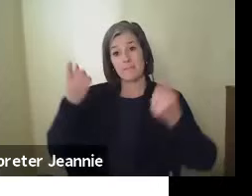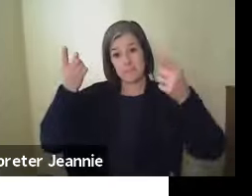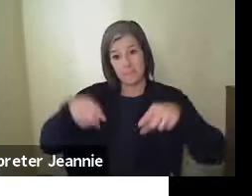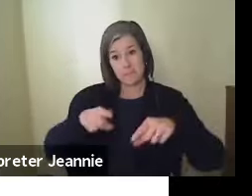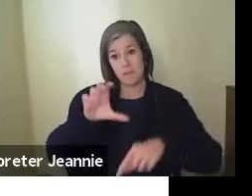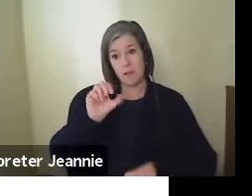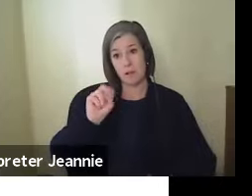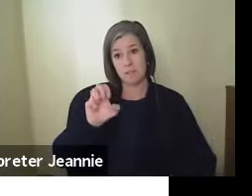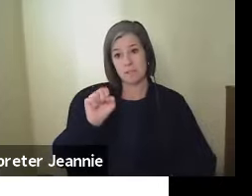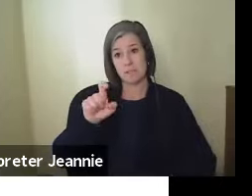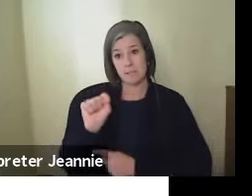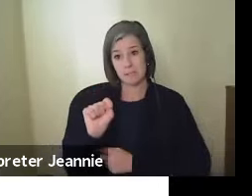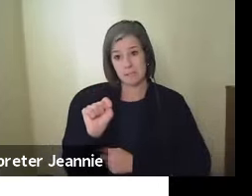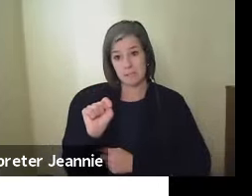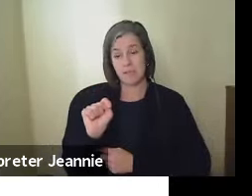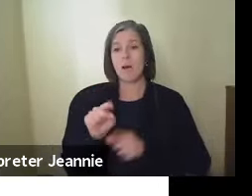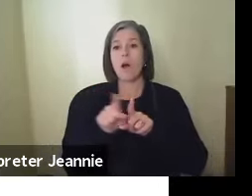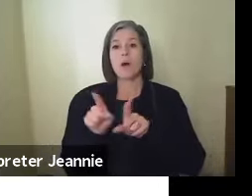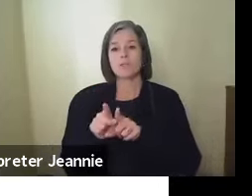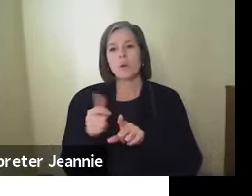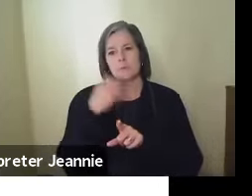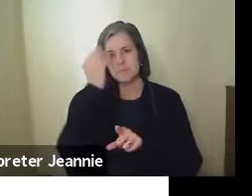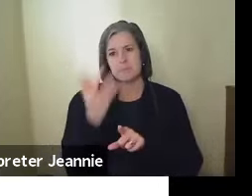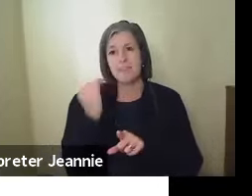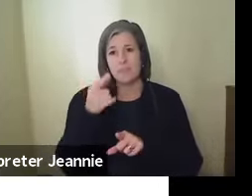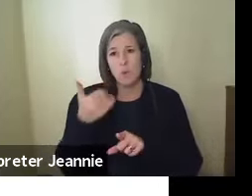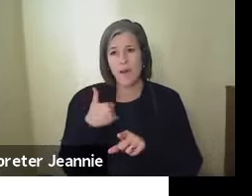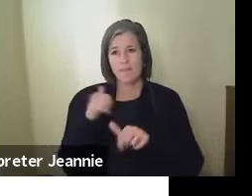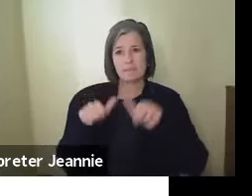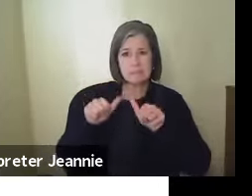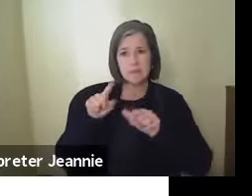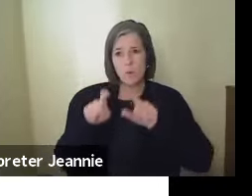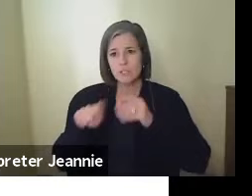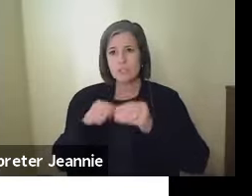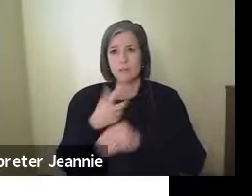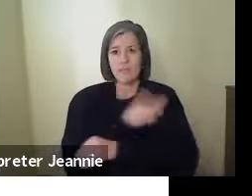want to also say that if you have questions about the vaccine or whether you should take it and